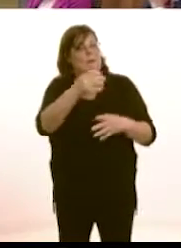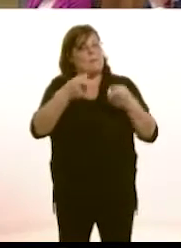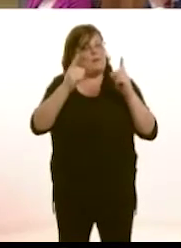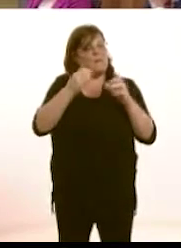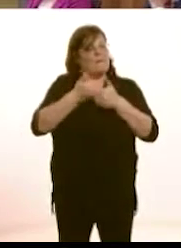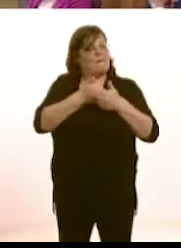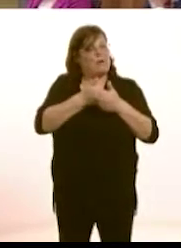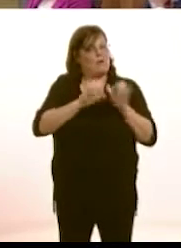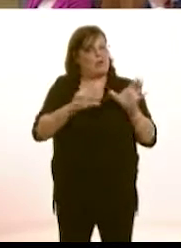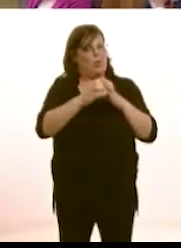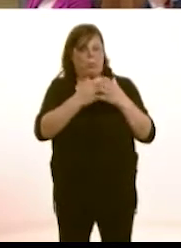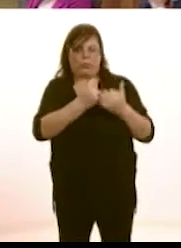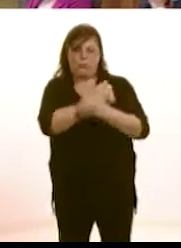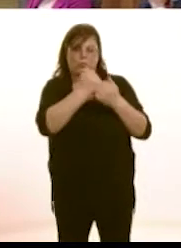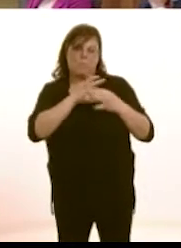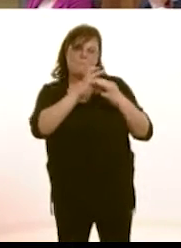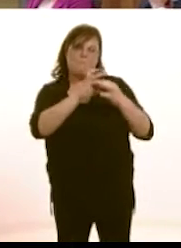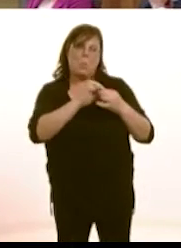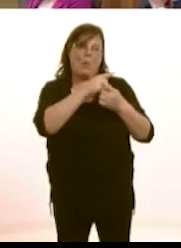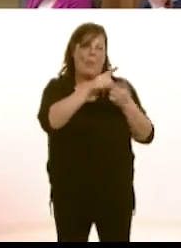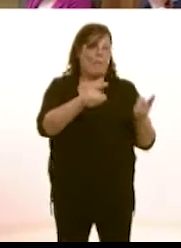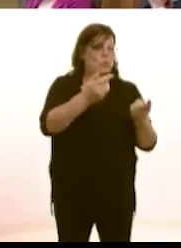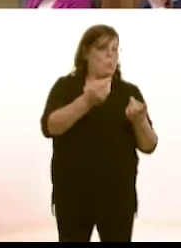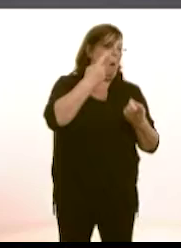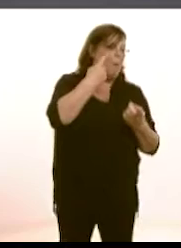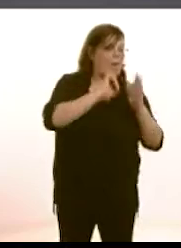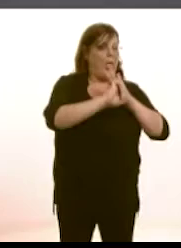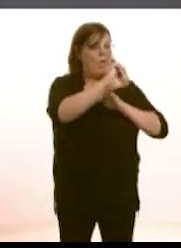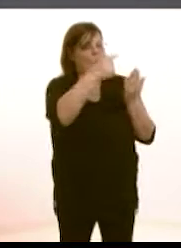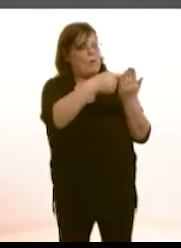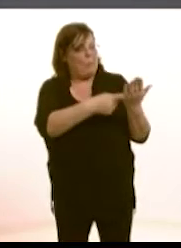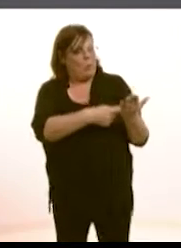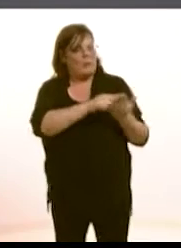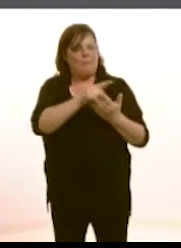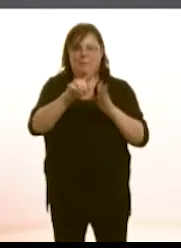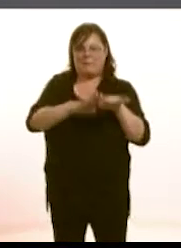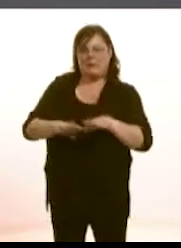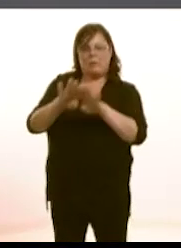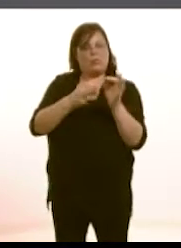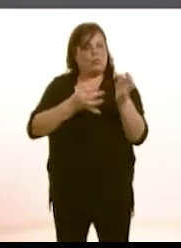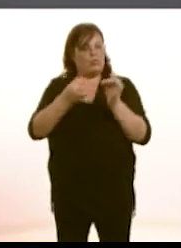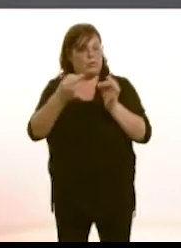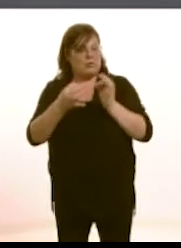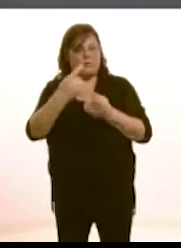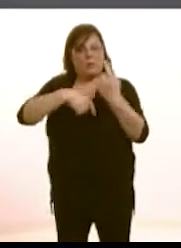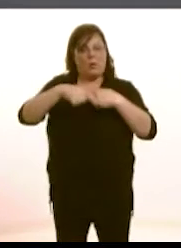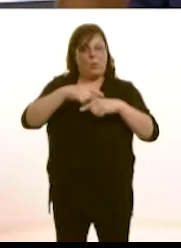established links with them to consider this report and to take any work forward. But I can say that in the national strategy, we committed to working with all the relevant